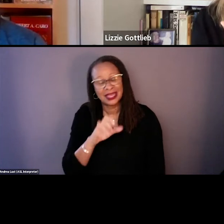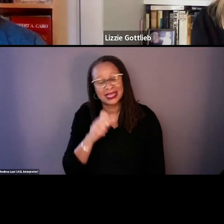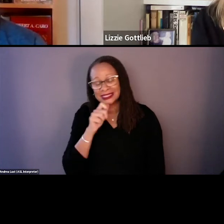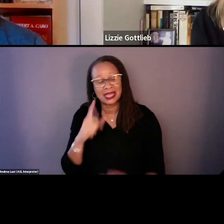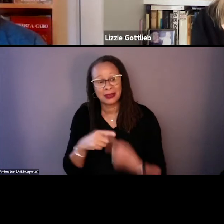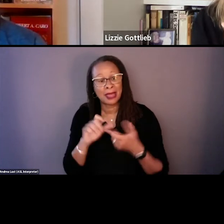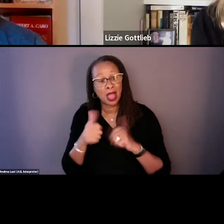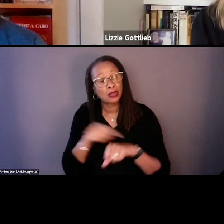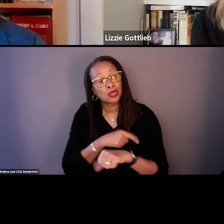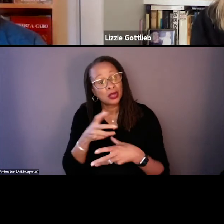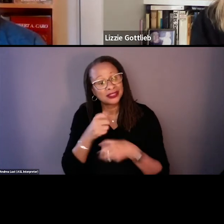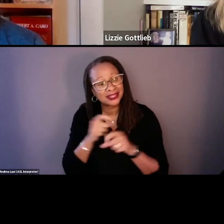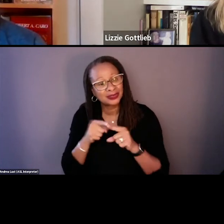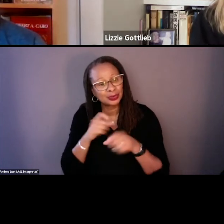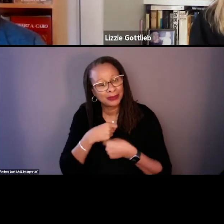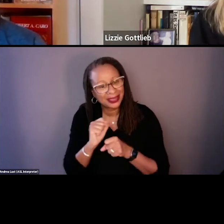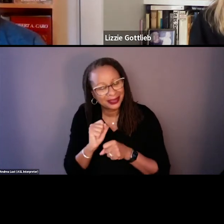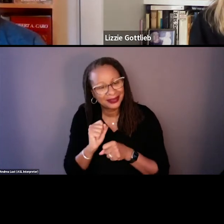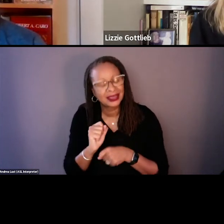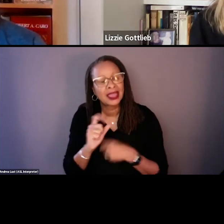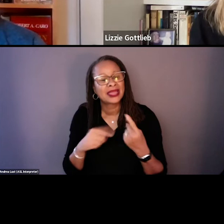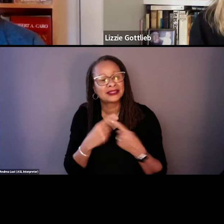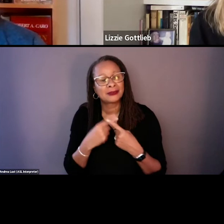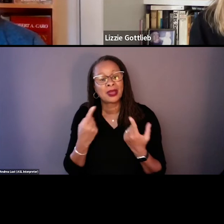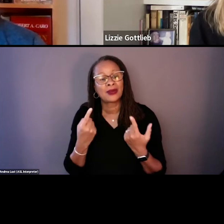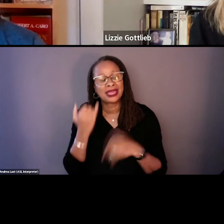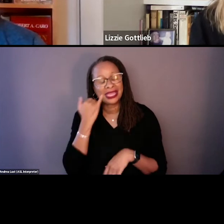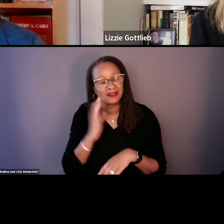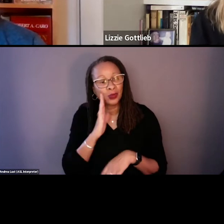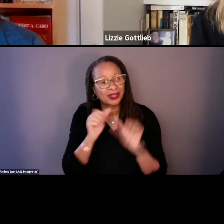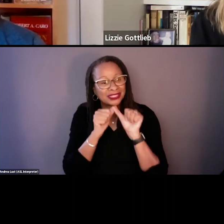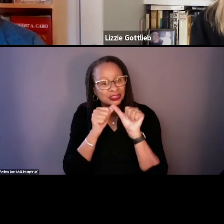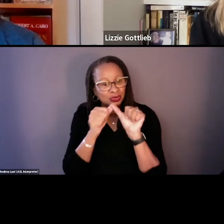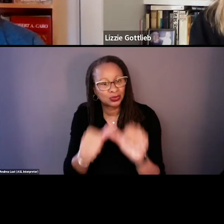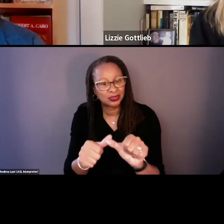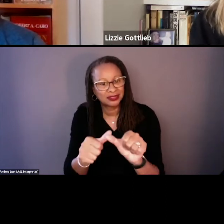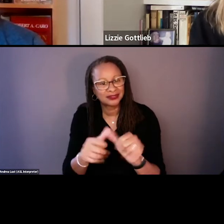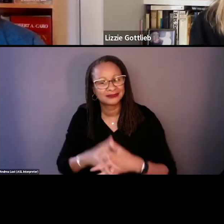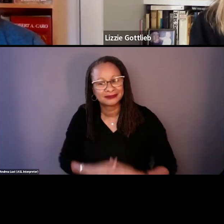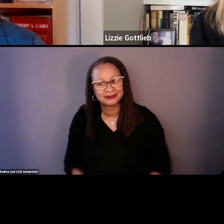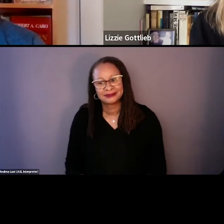"Lizzie, it's not about how long it takes to make. It's about whether it will endure."